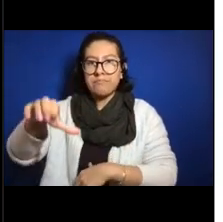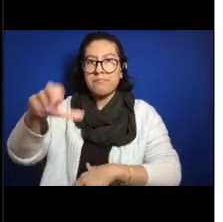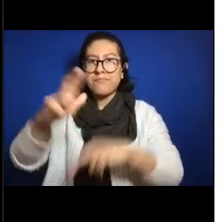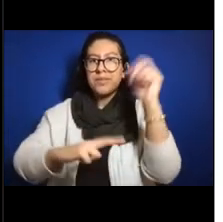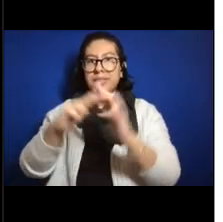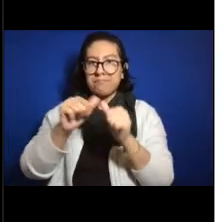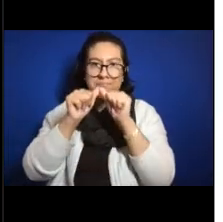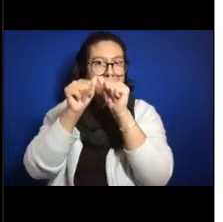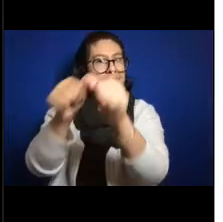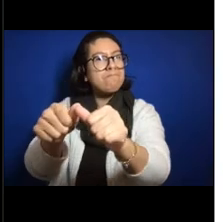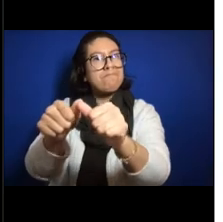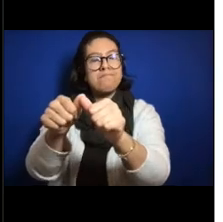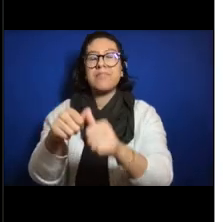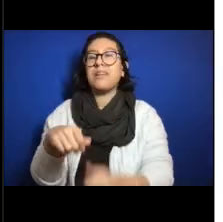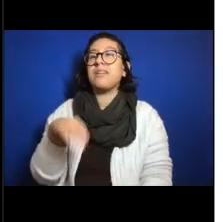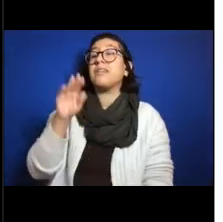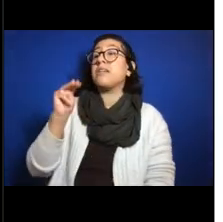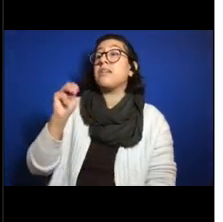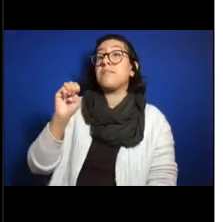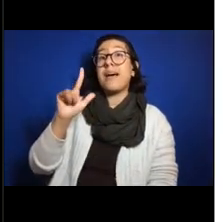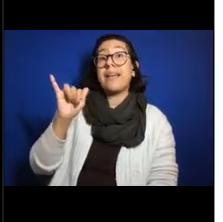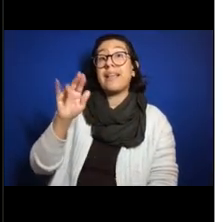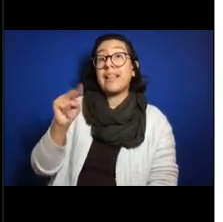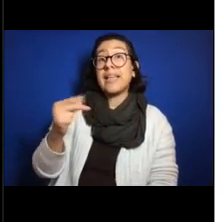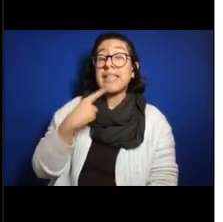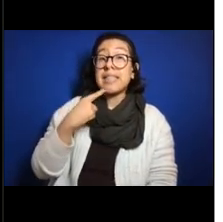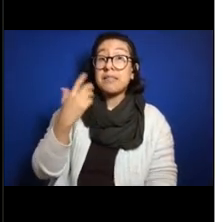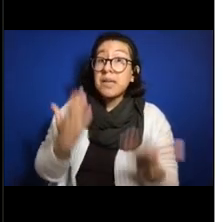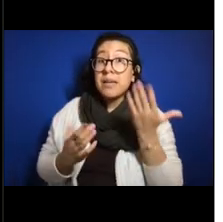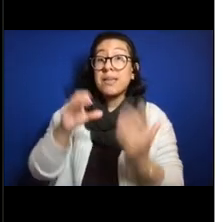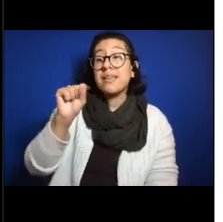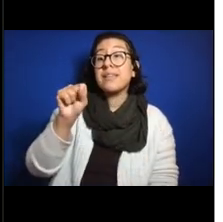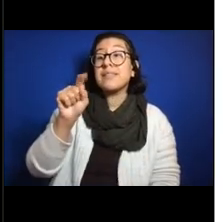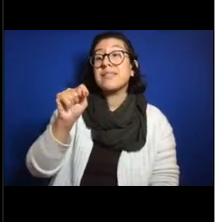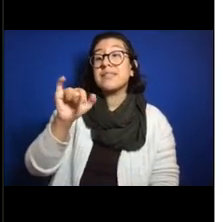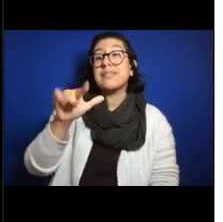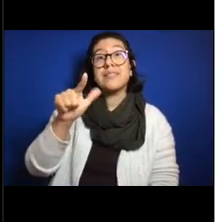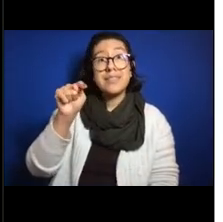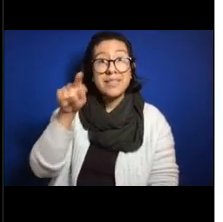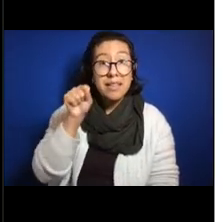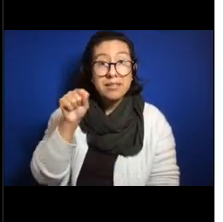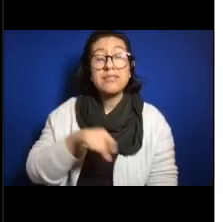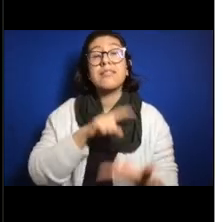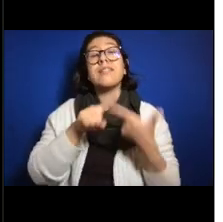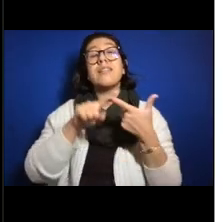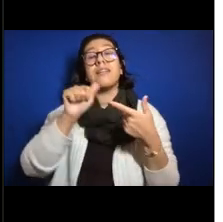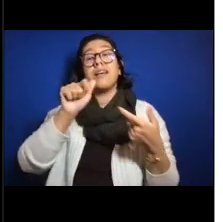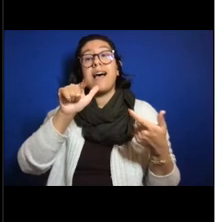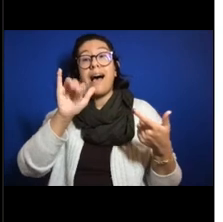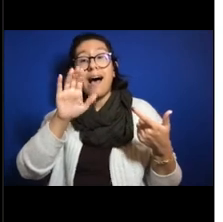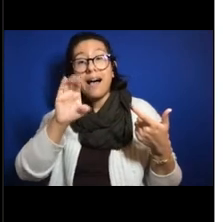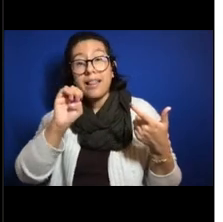So Myleene says maybe stilts. Alice and Paul are suggesting using concrete.